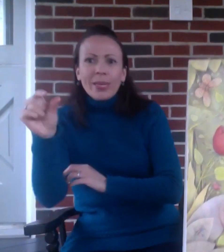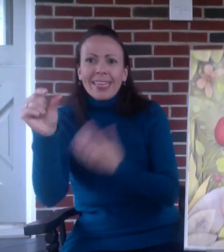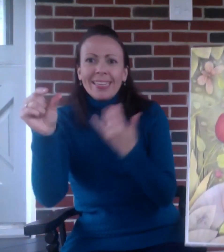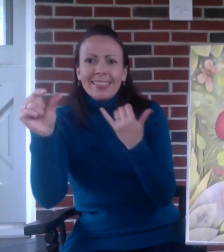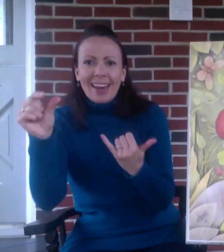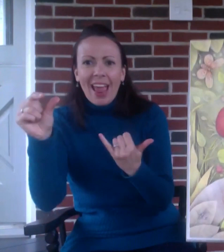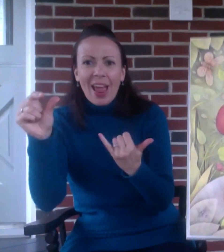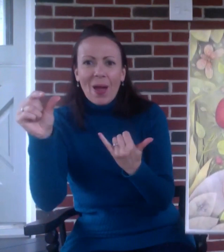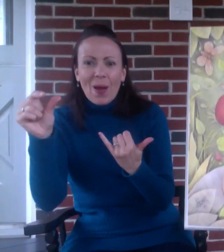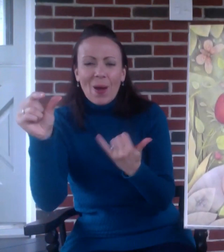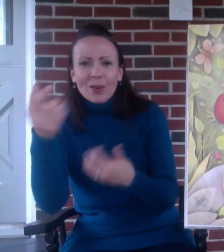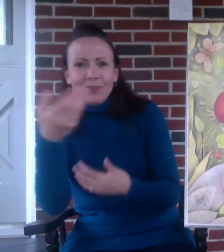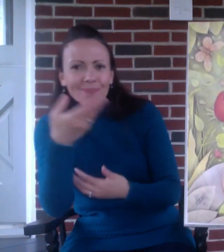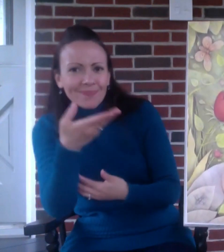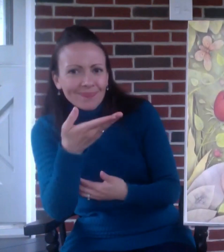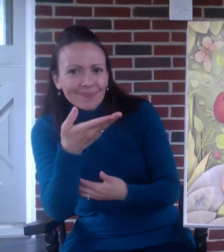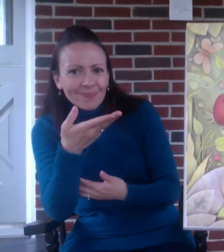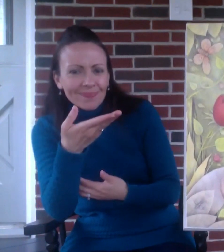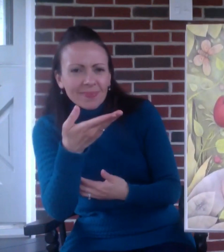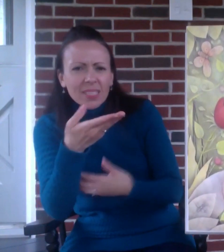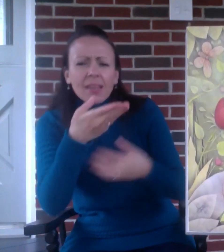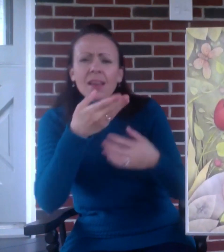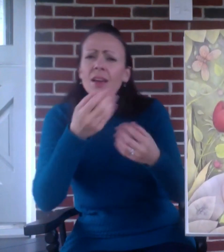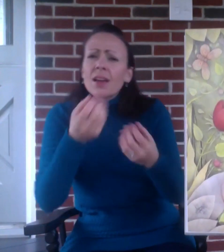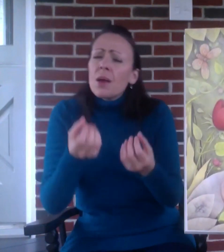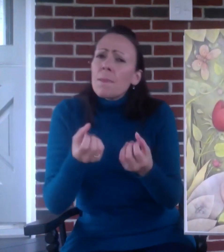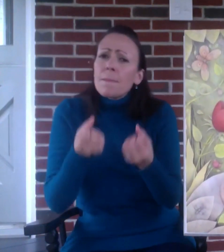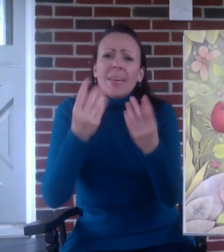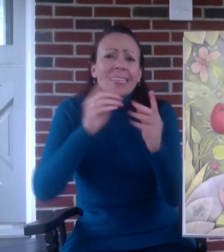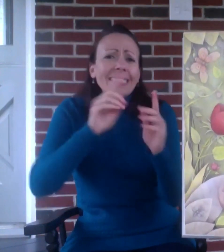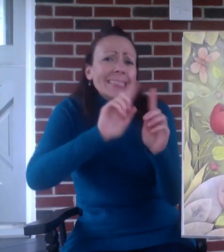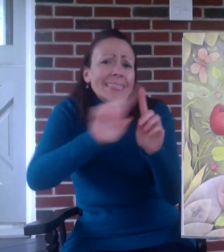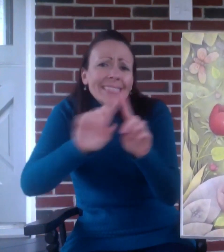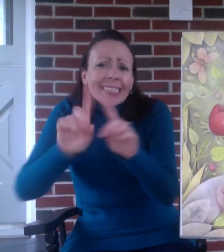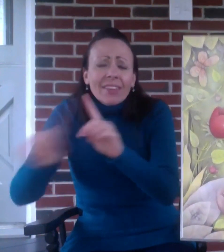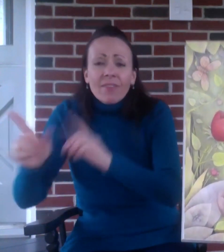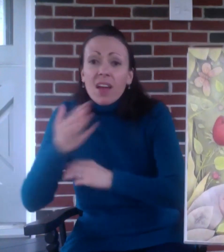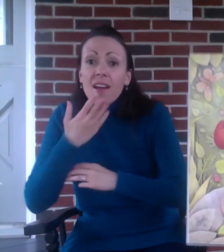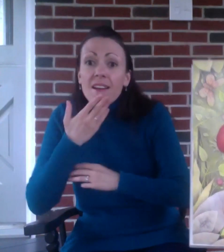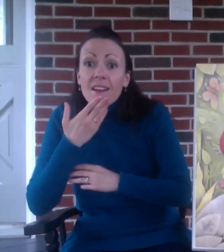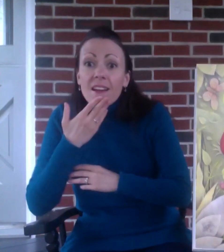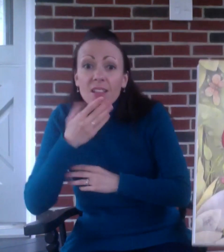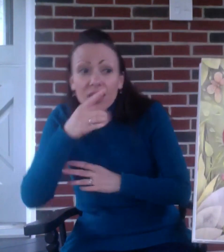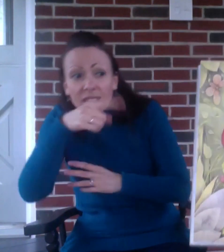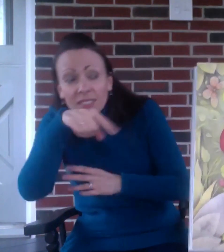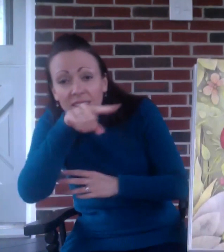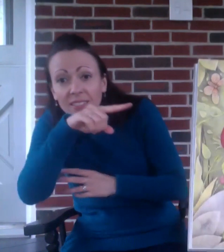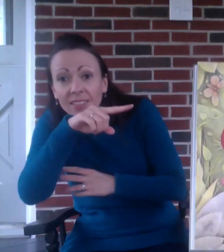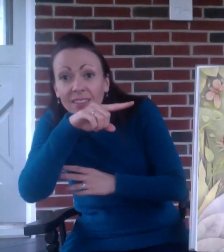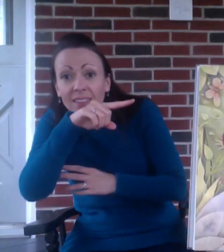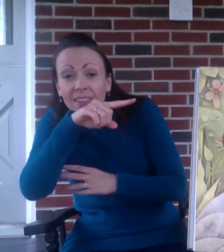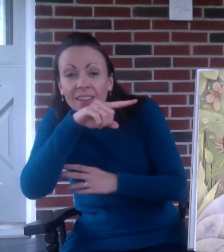totally in awe of this picture. So see a real tiger with that made up tiger.